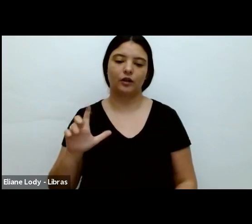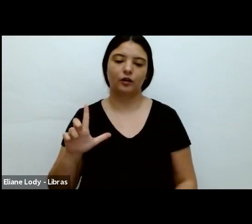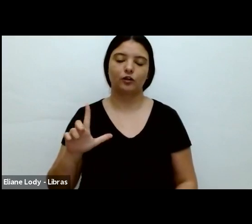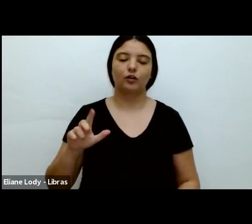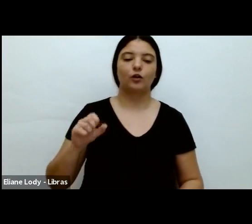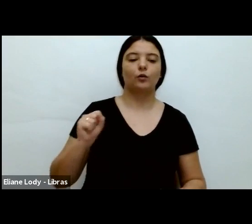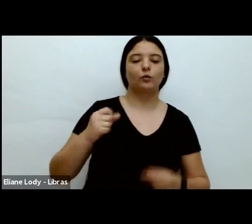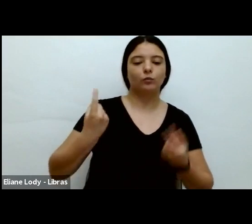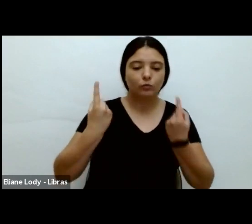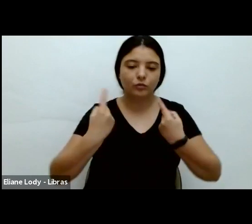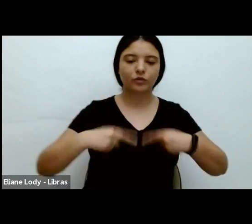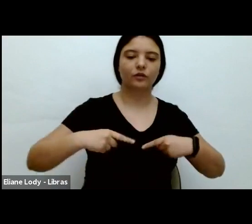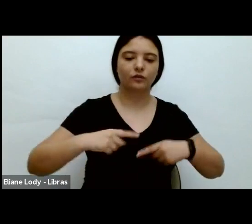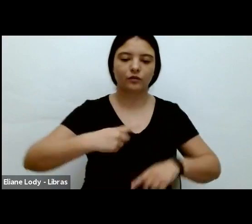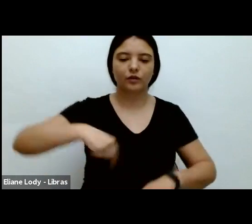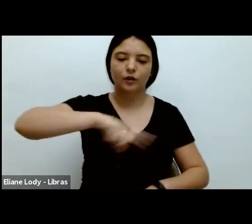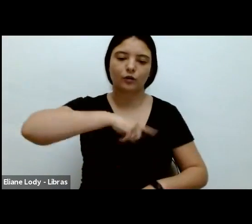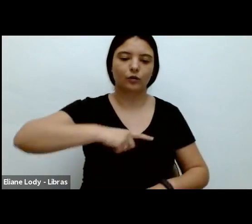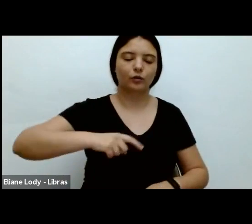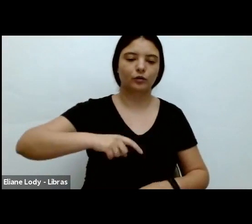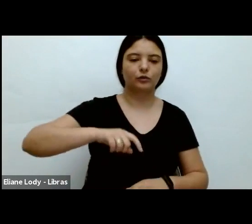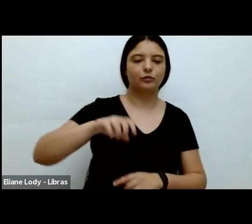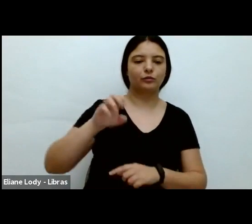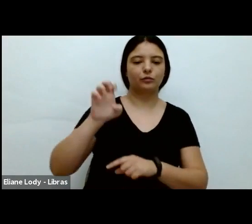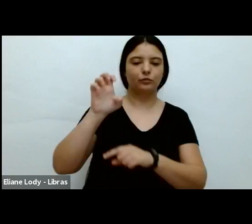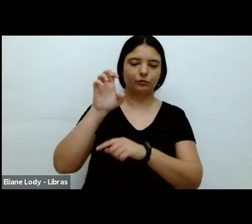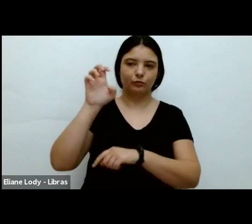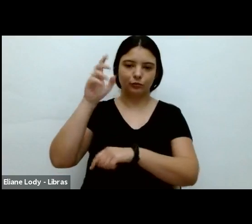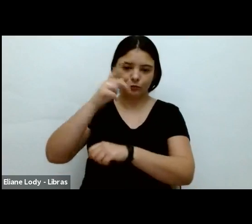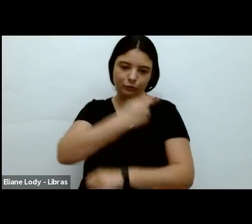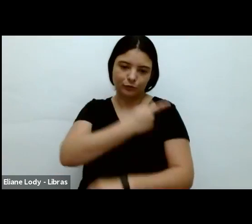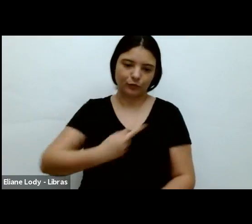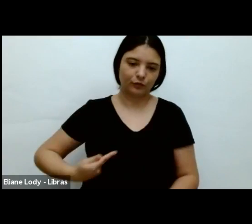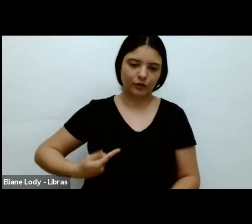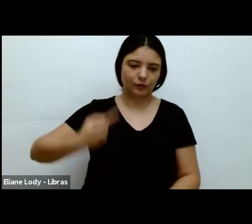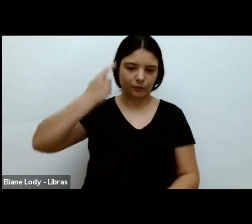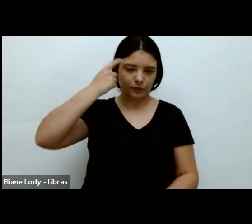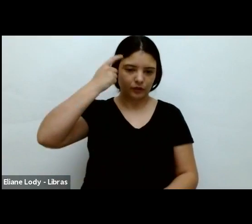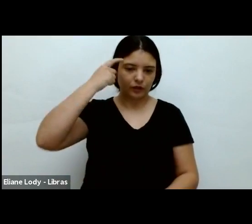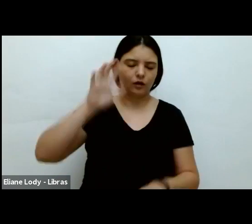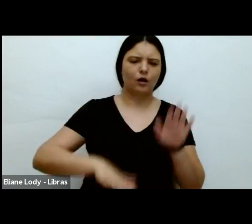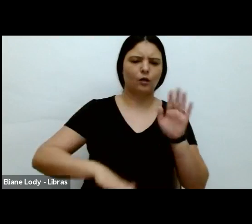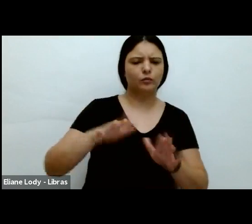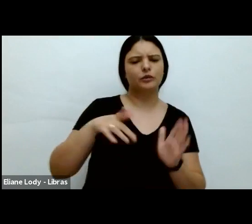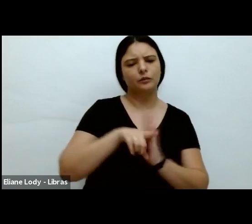question is. s, and I'm going to me s, and I'm going to make others intertwined Okay, other intertwined. Okay. Other questions intertwined. how would